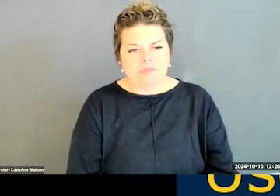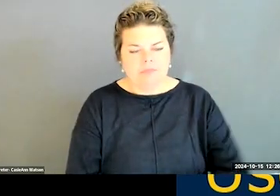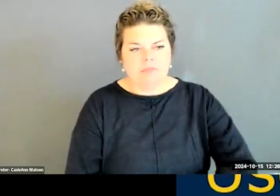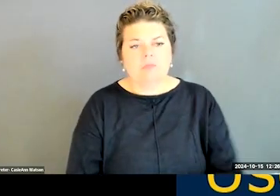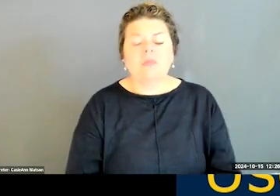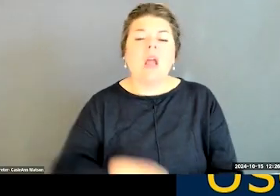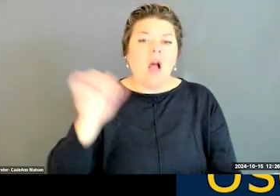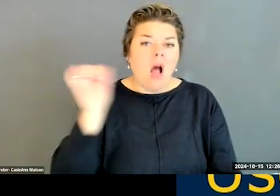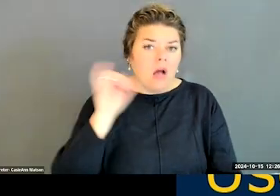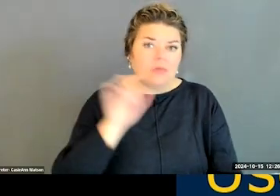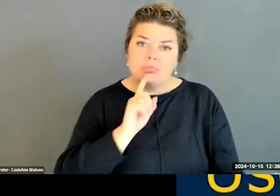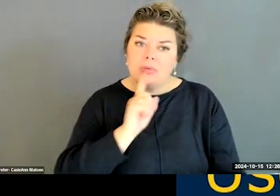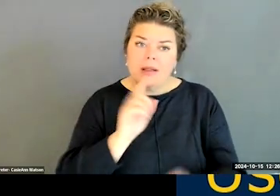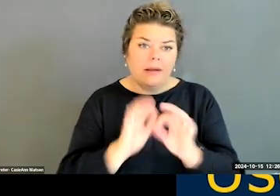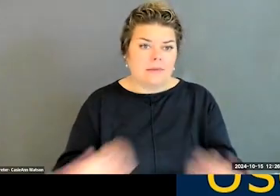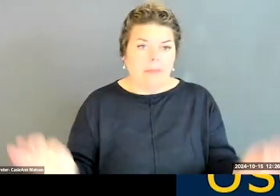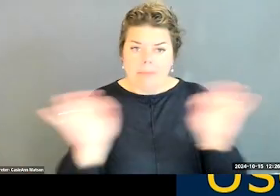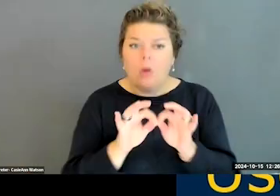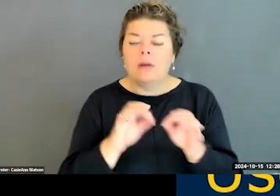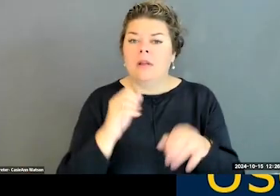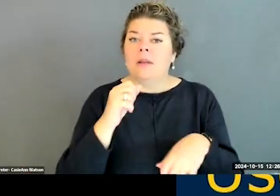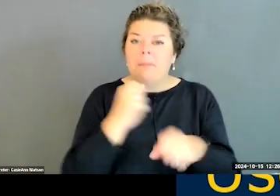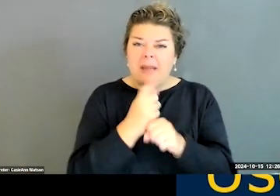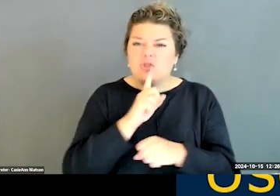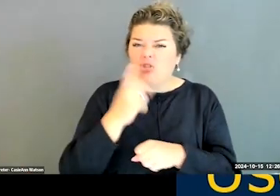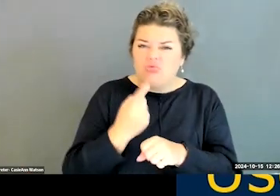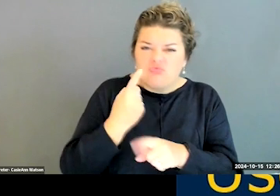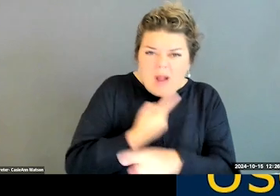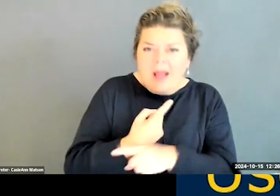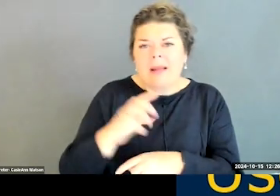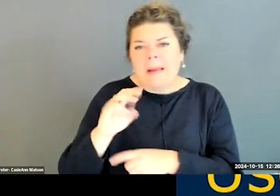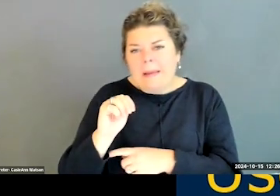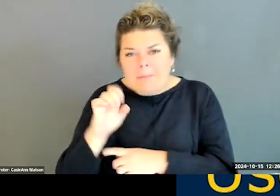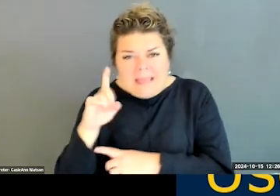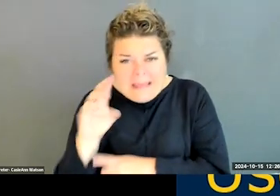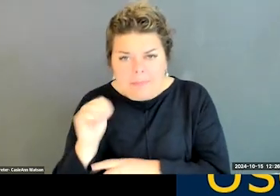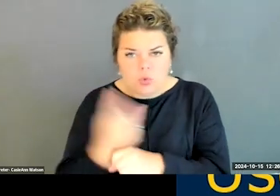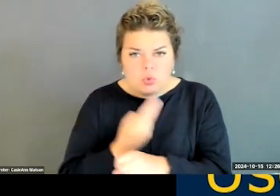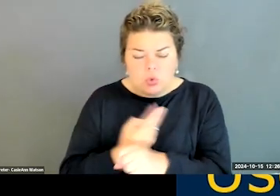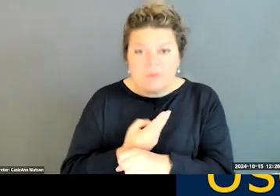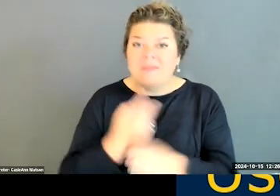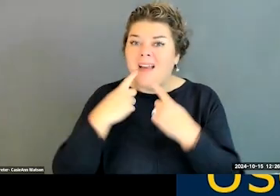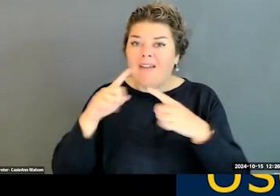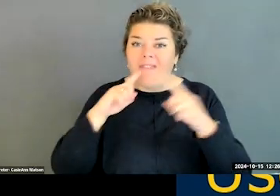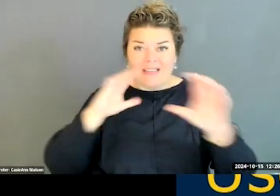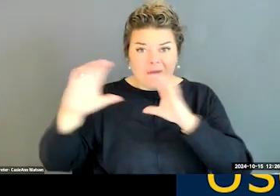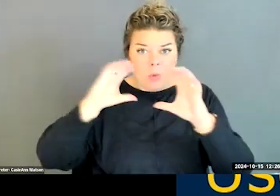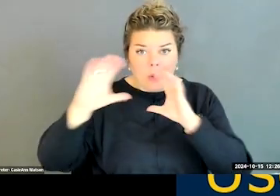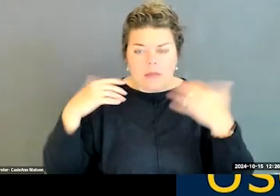We also need to make sure that we're using the right medium or the right platform to communicate. Effective communication requires us to consider